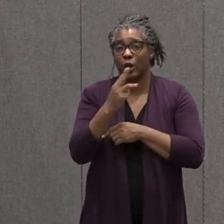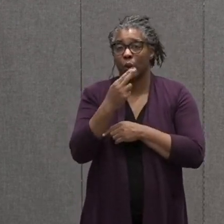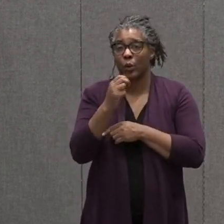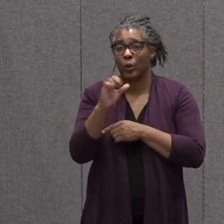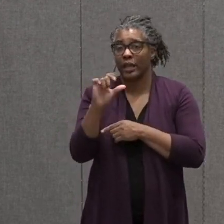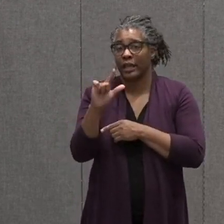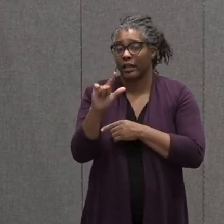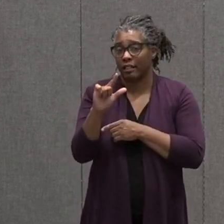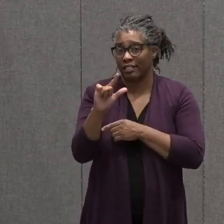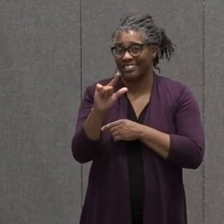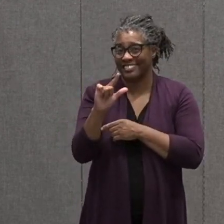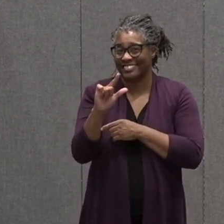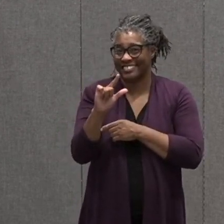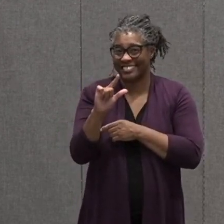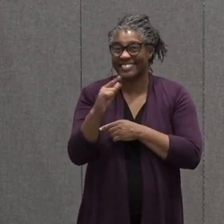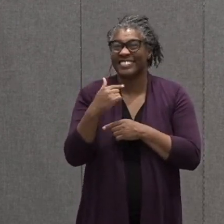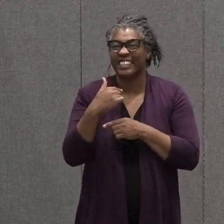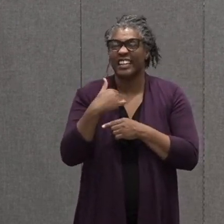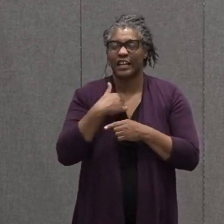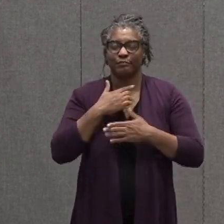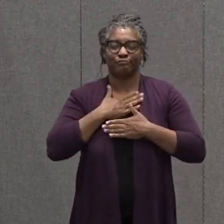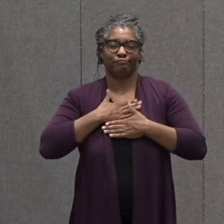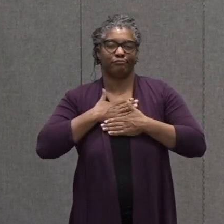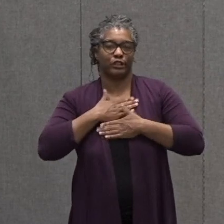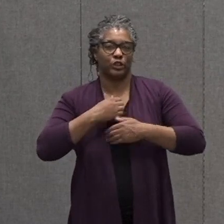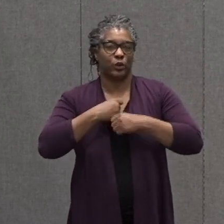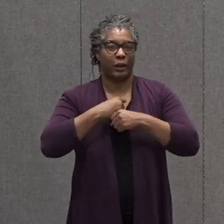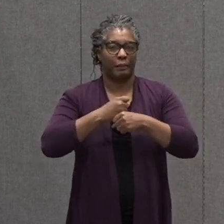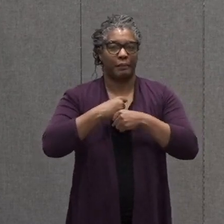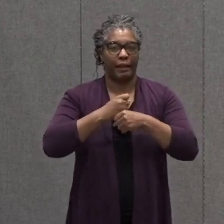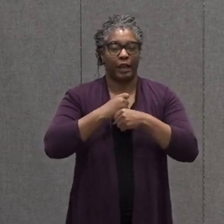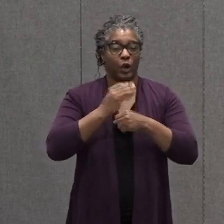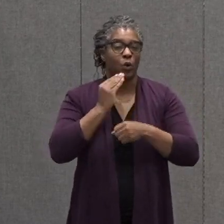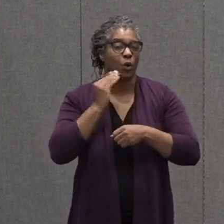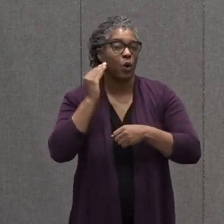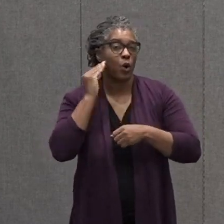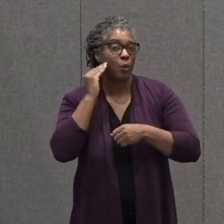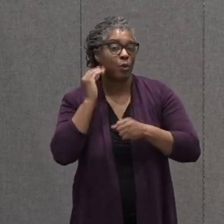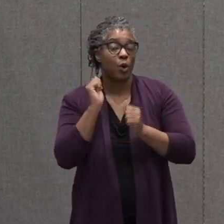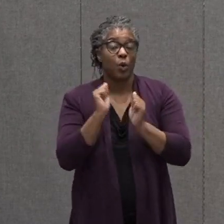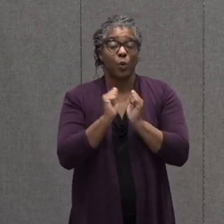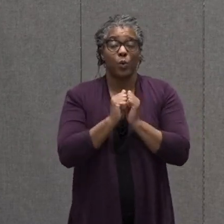with some of the foods that I have available in my pantry. One of the things